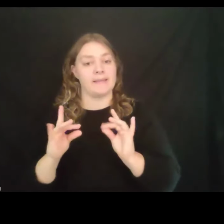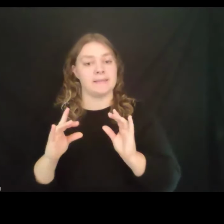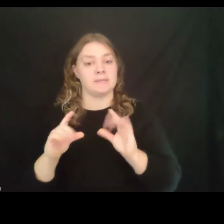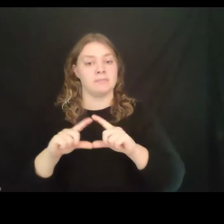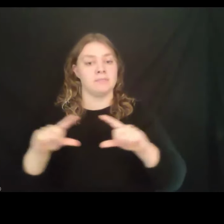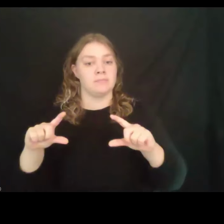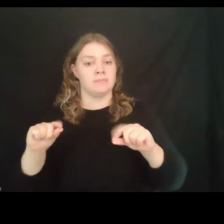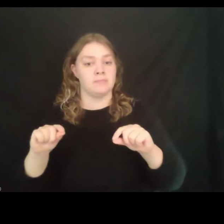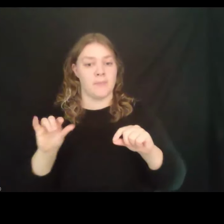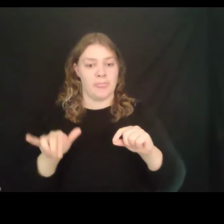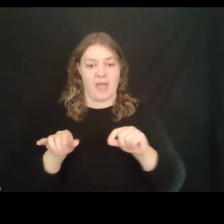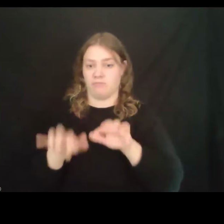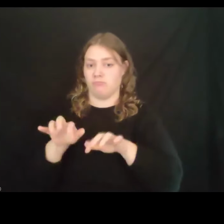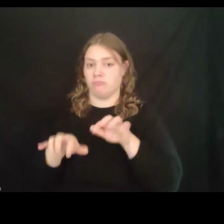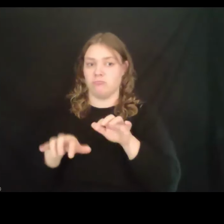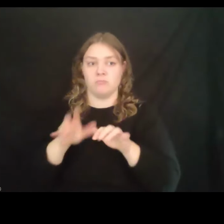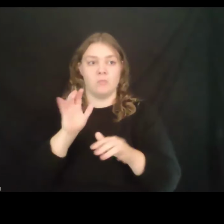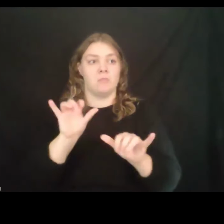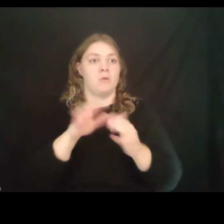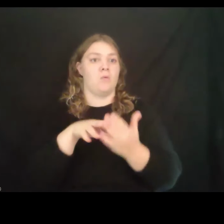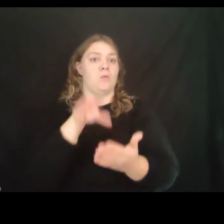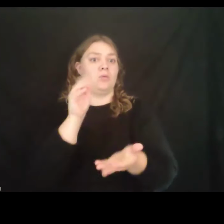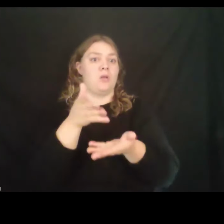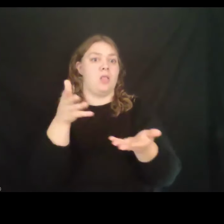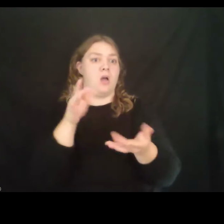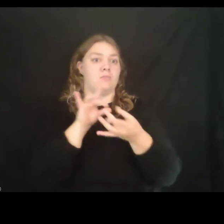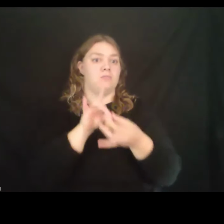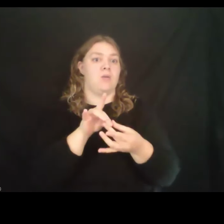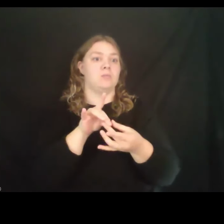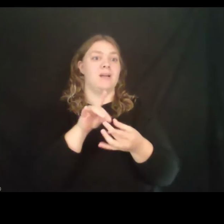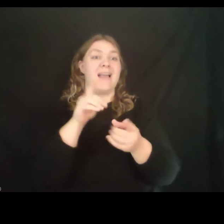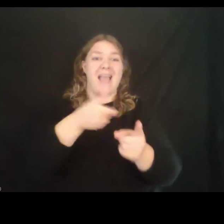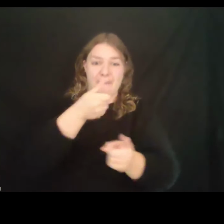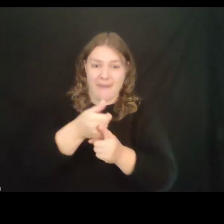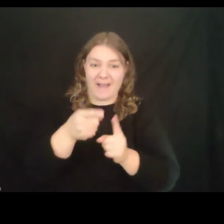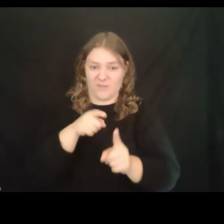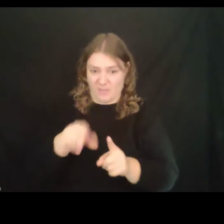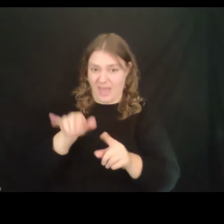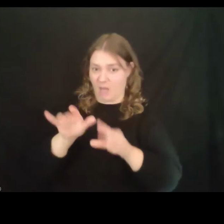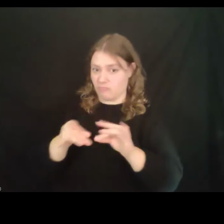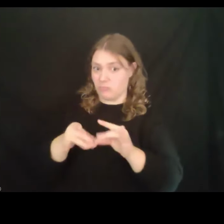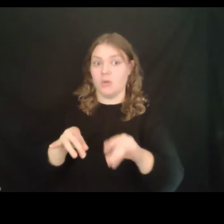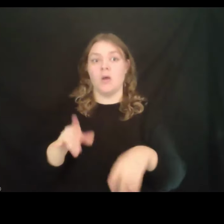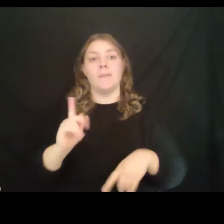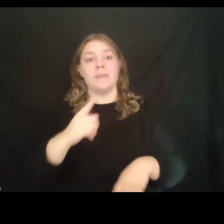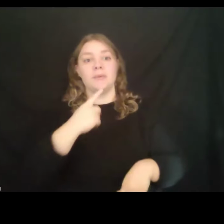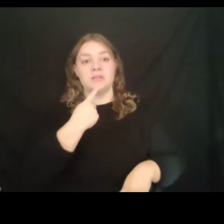we learn a lot about the impact from the comment section so we get comments like oh I I came to